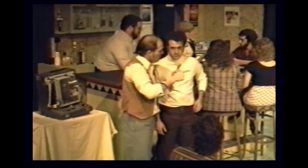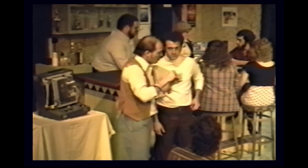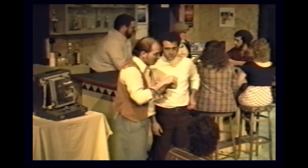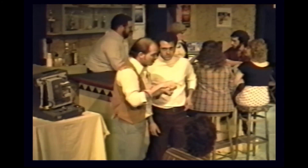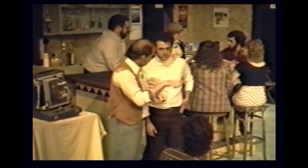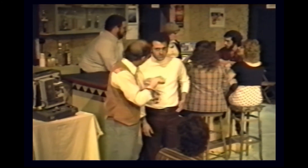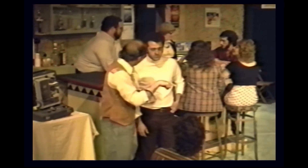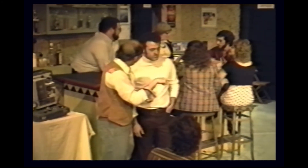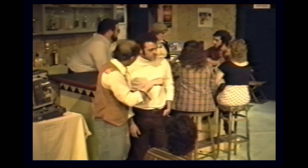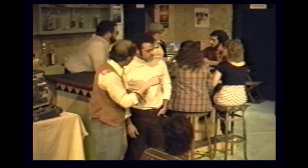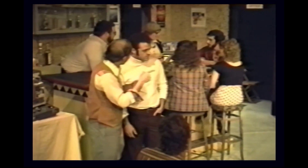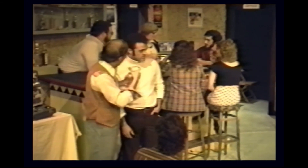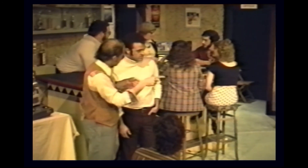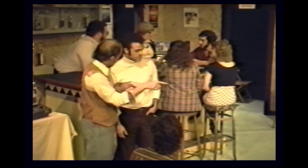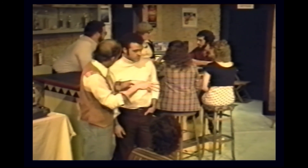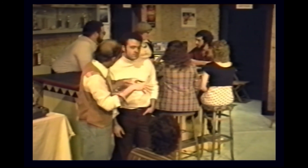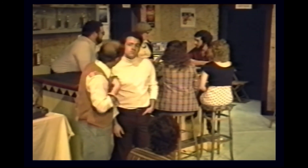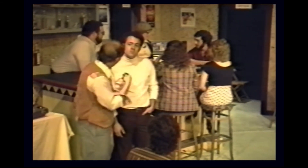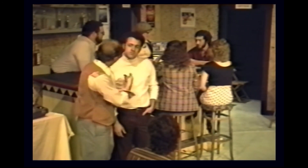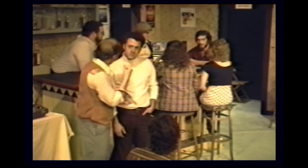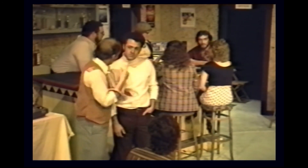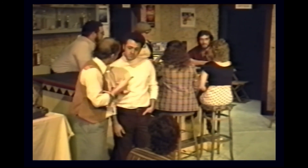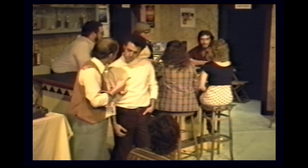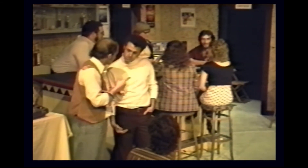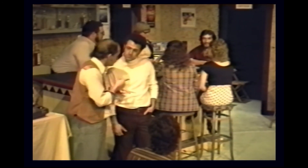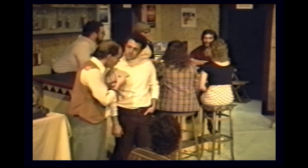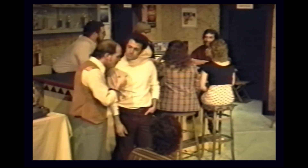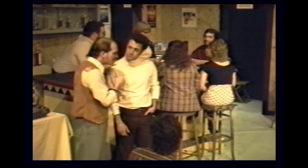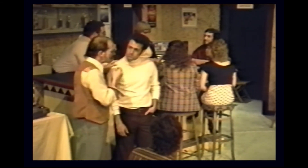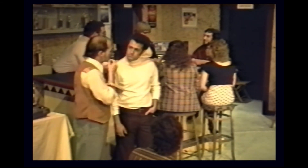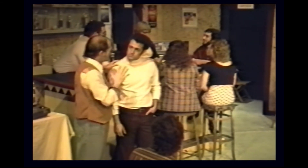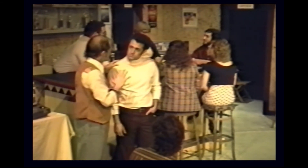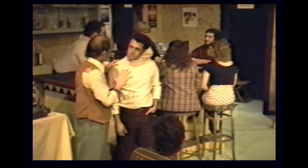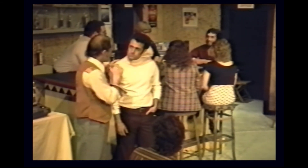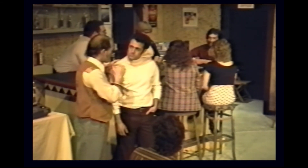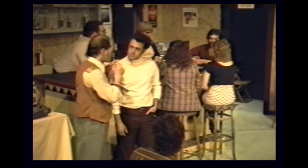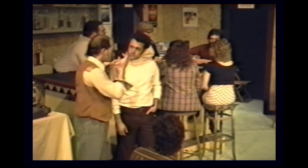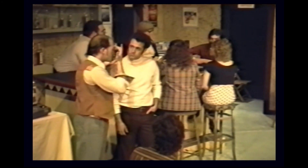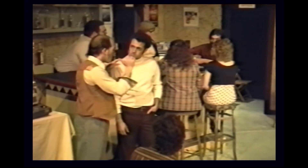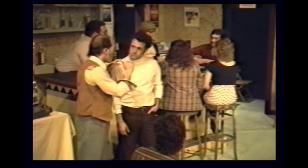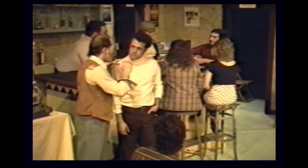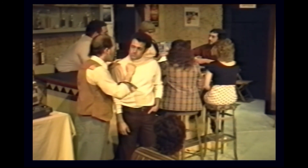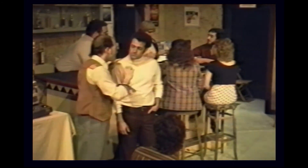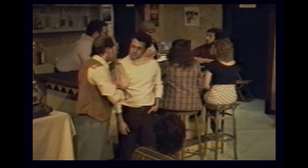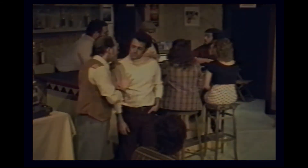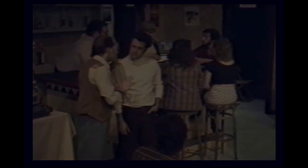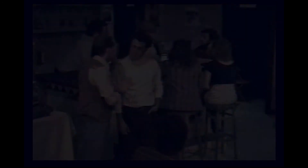All these people that are here, if you're here, you're here to try to make friends with them, right? You want them to accept you, right?